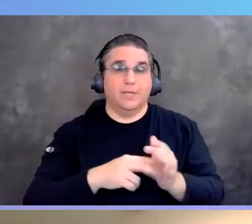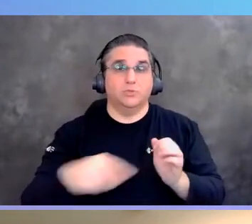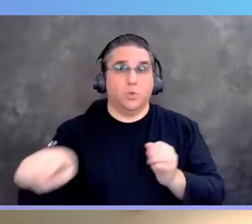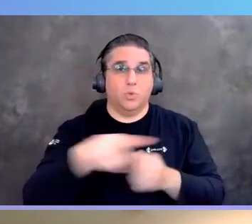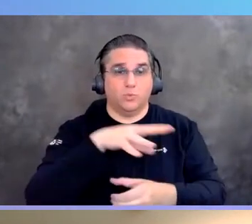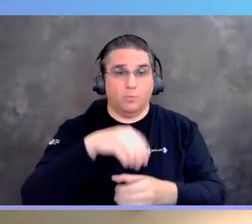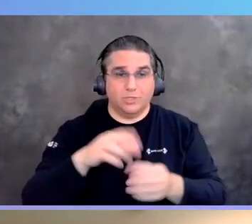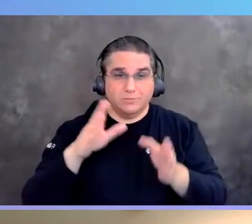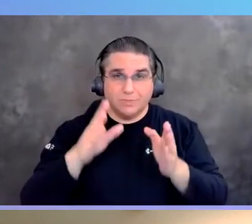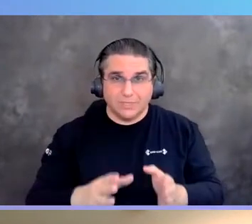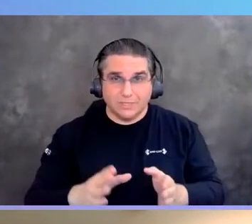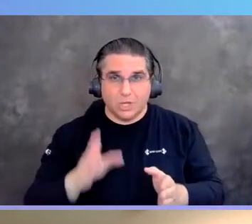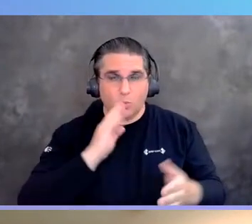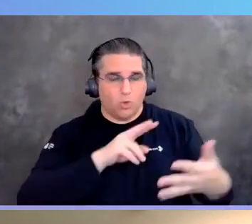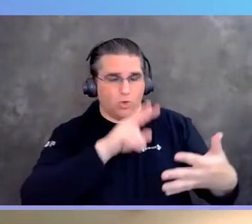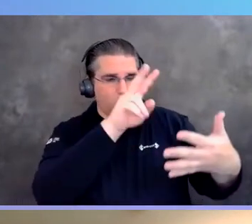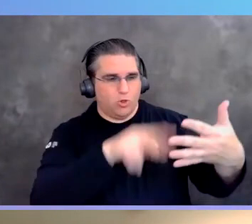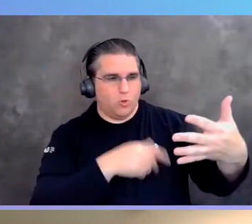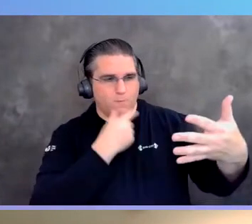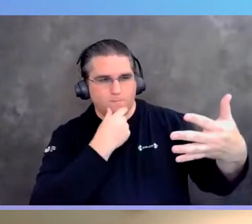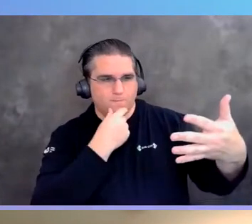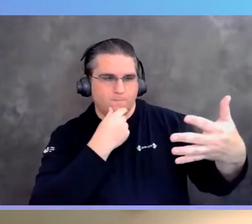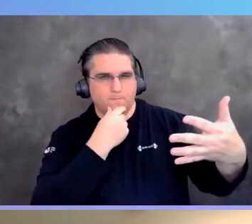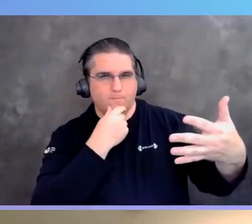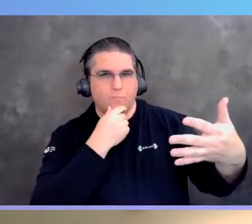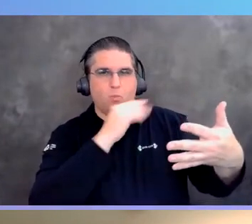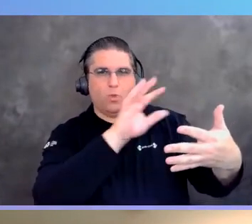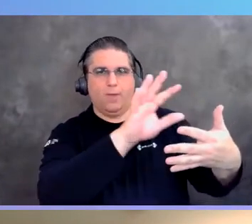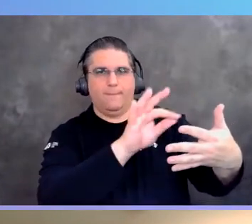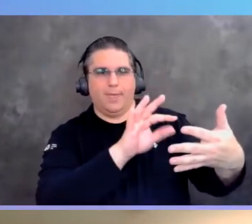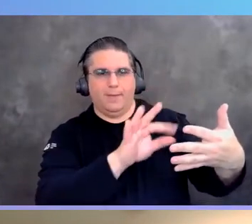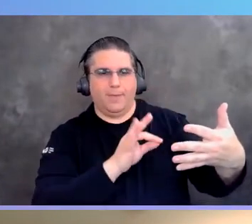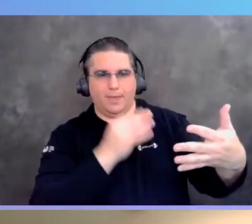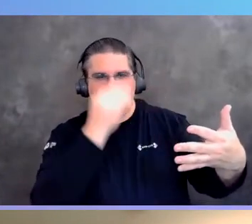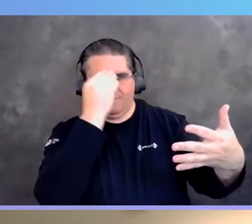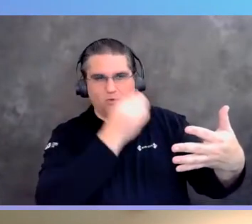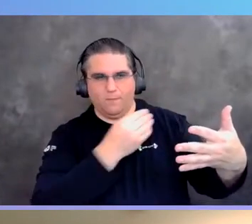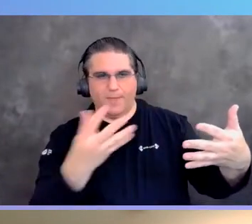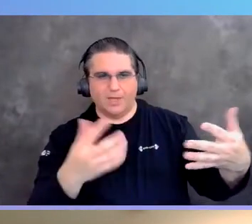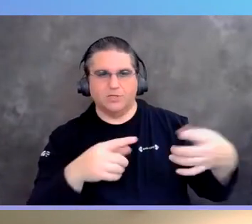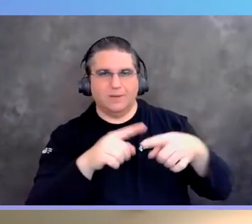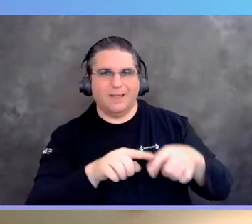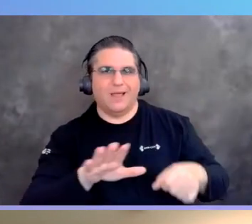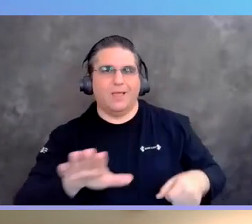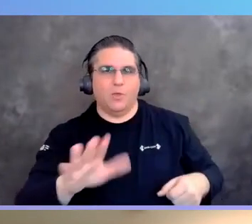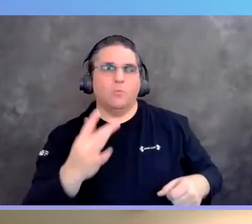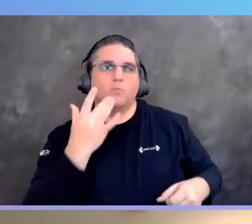and add in terms of how they also prefer that image that